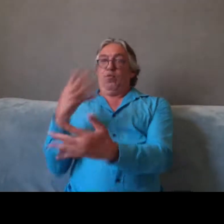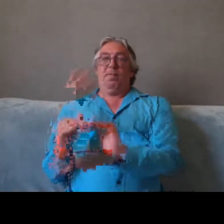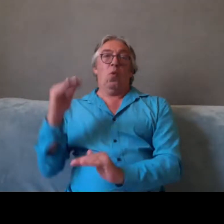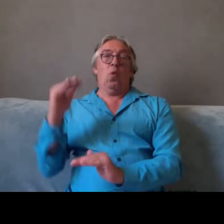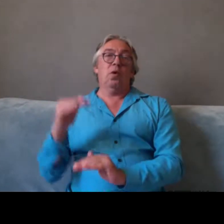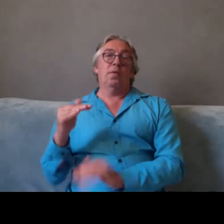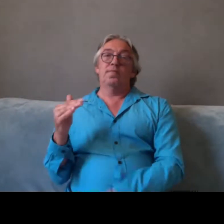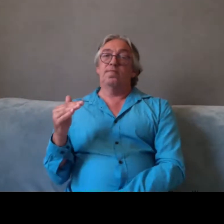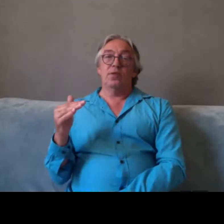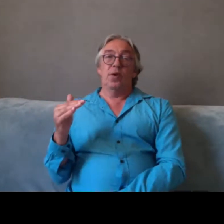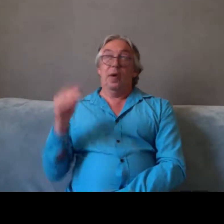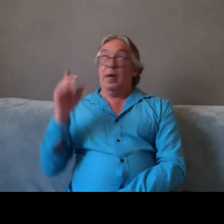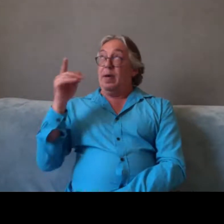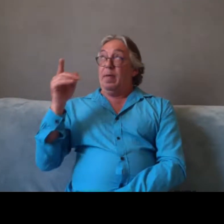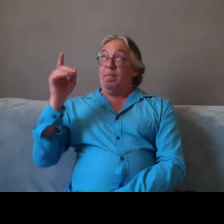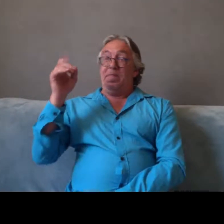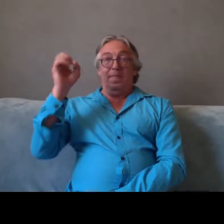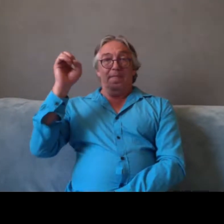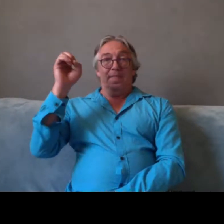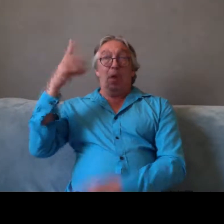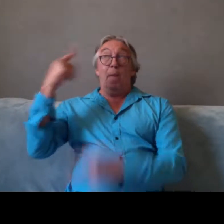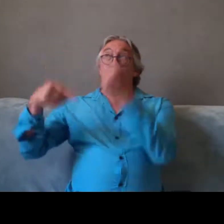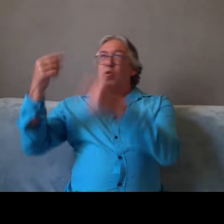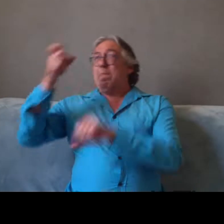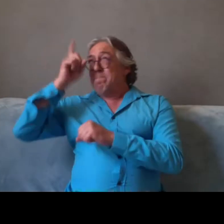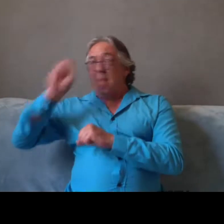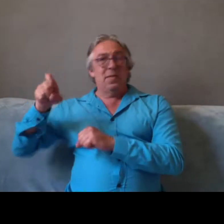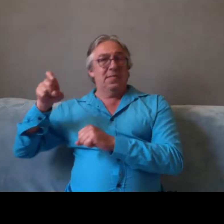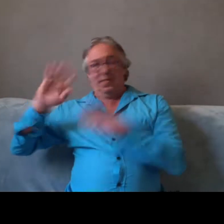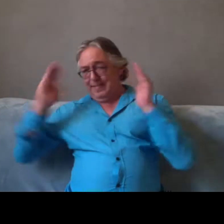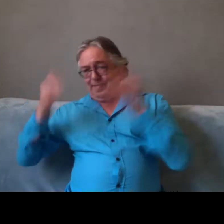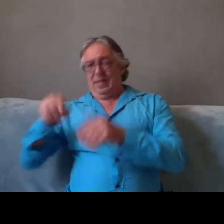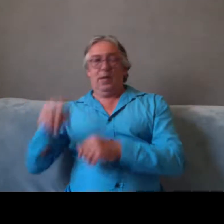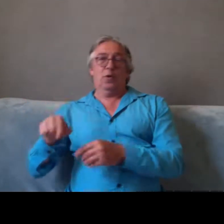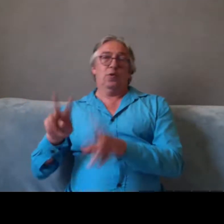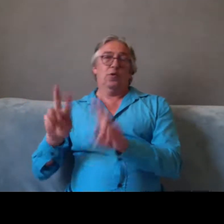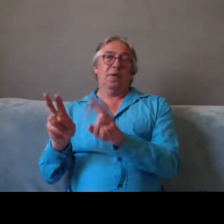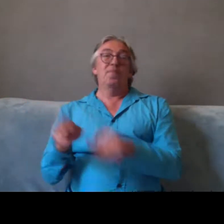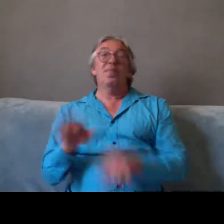to collect some of the needs for the programme guide,